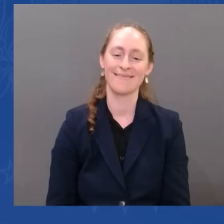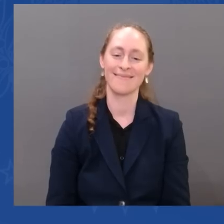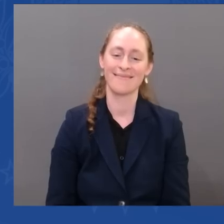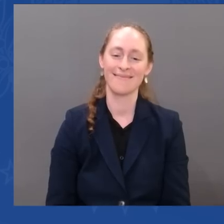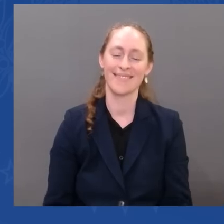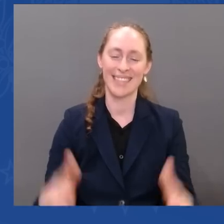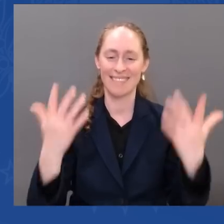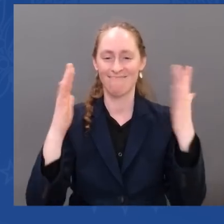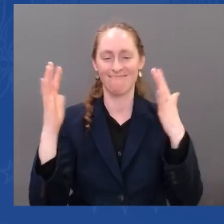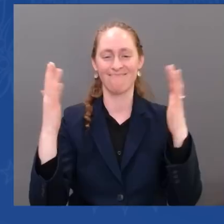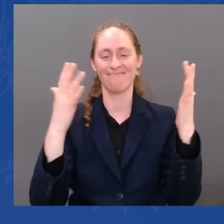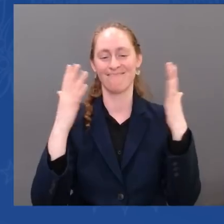Prime Minister Mistotakis: Thank you.